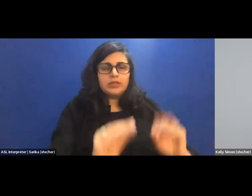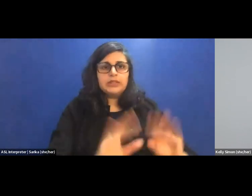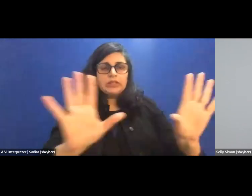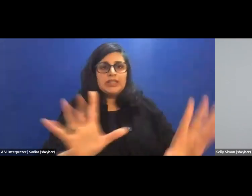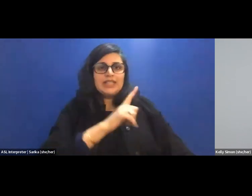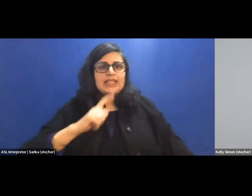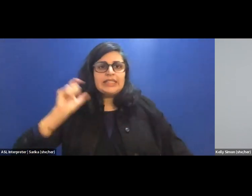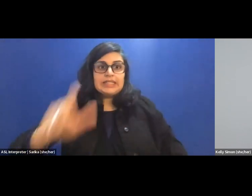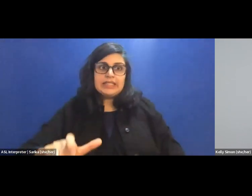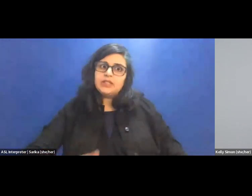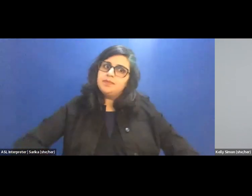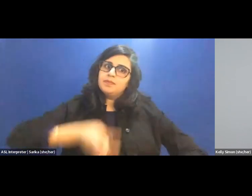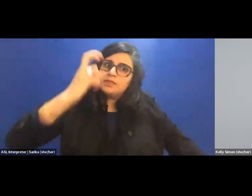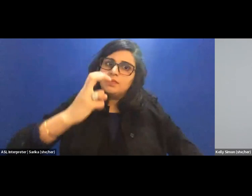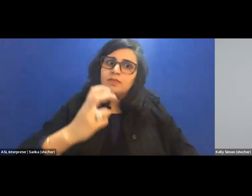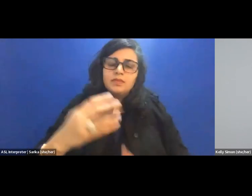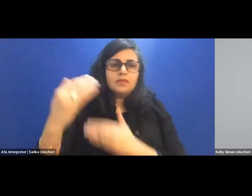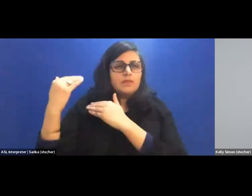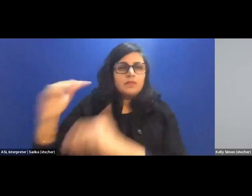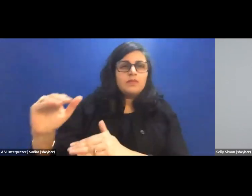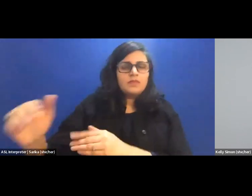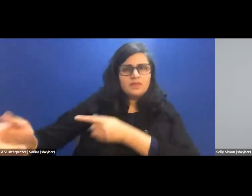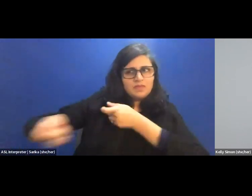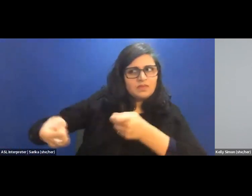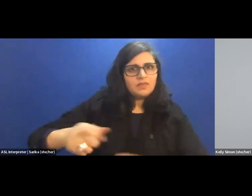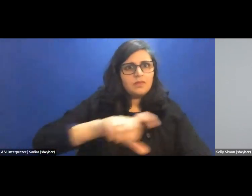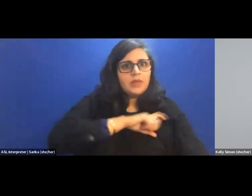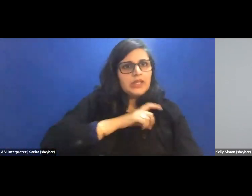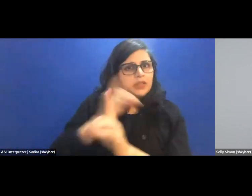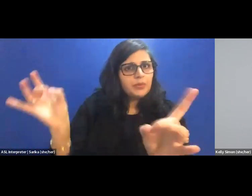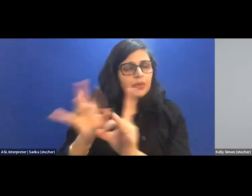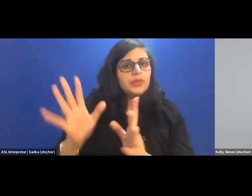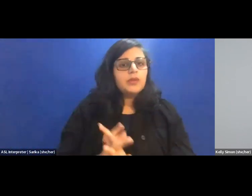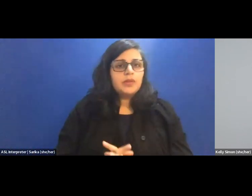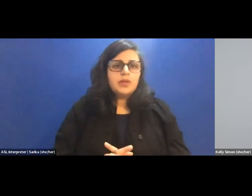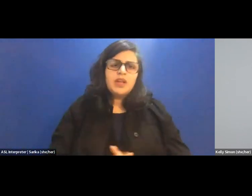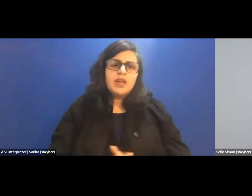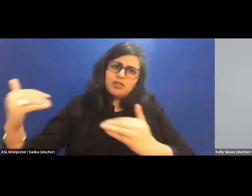Our experiences and our lawsuits have made clear that we need the legislature to be